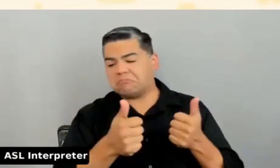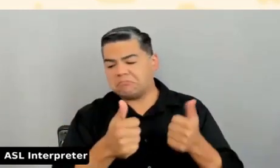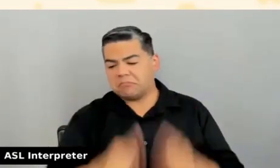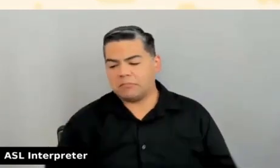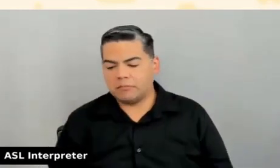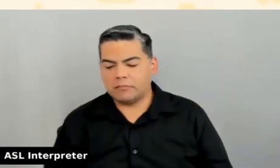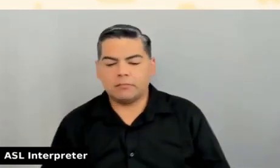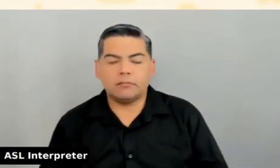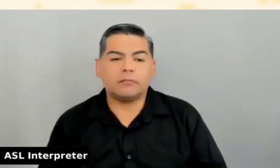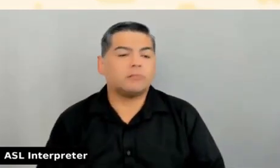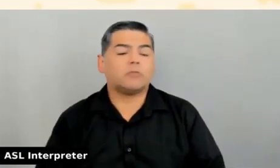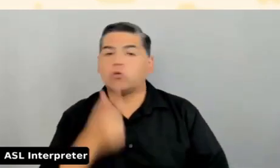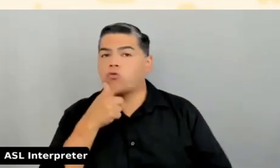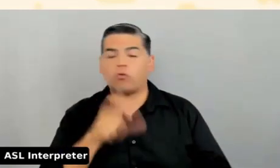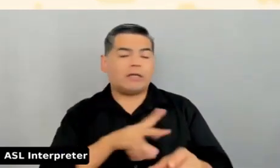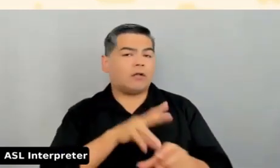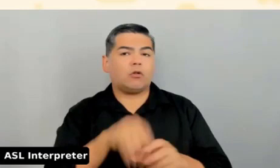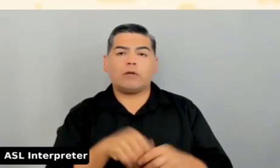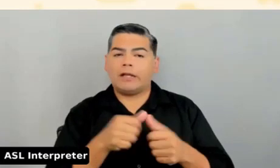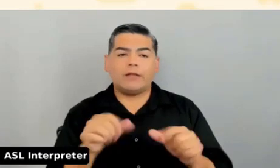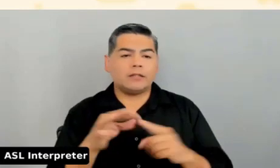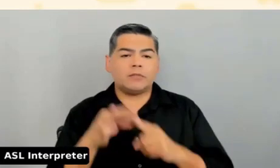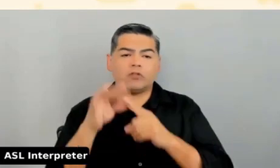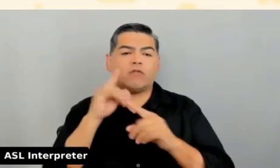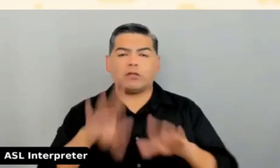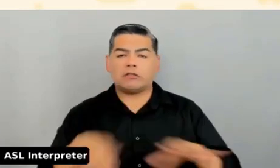You do not need to include anything special to get the trial theme CSS to start running.